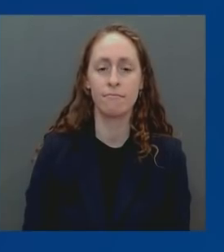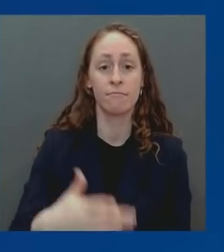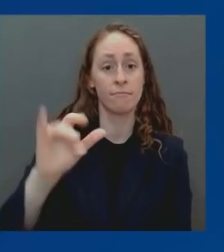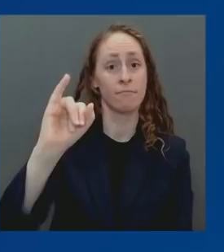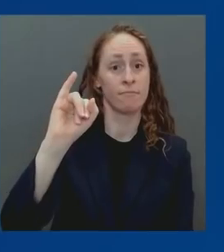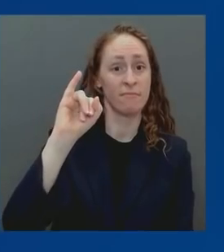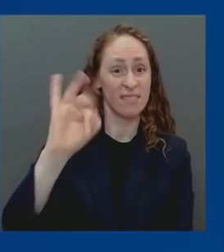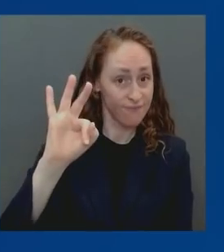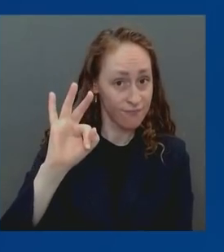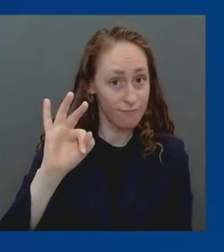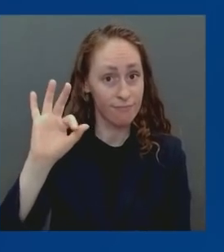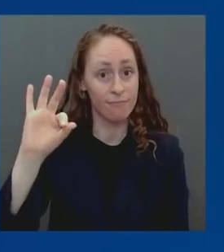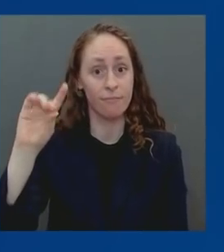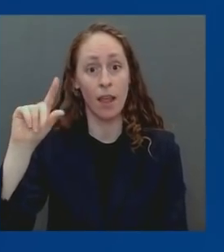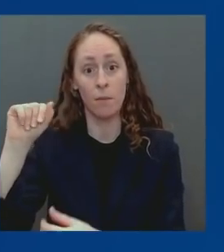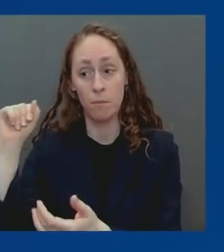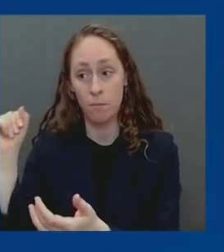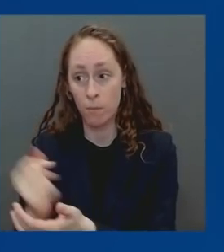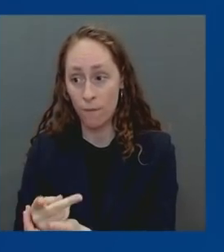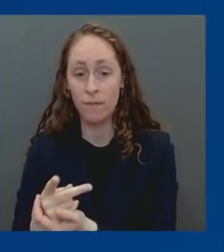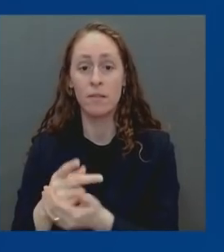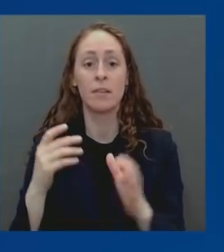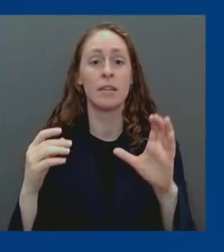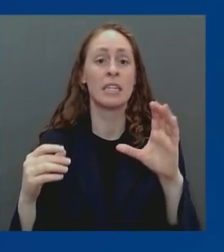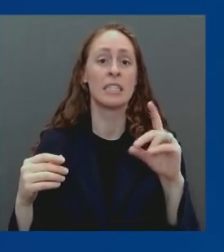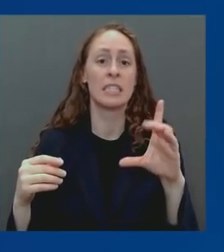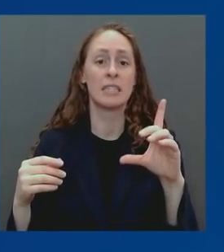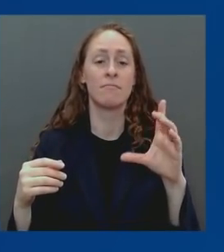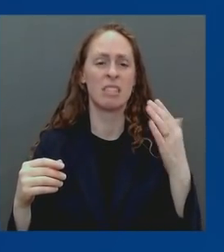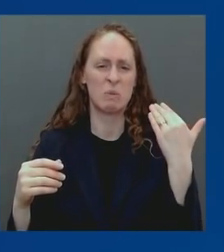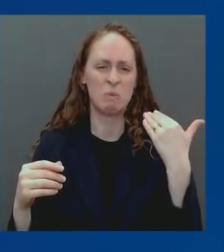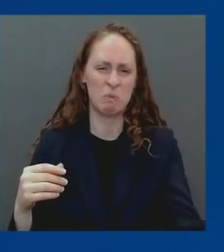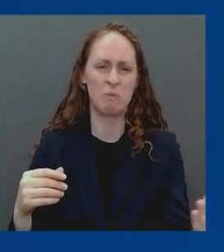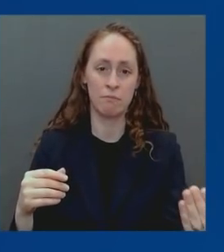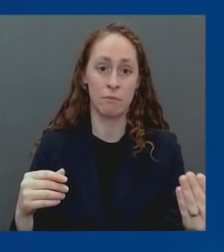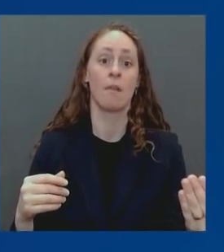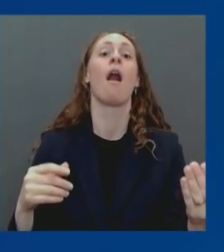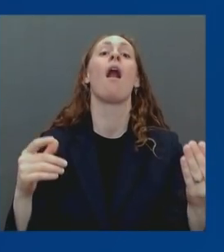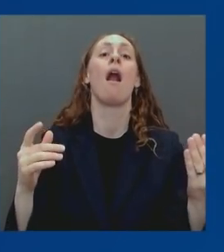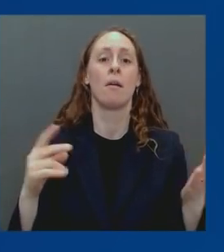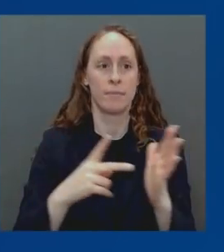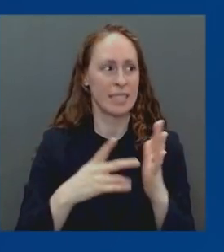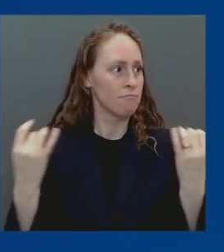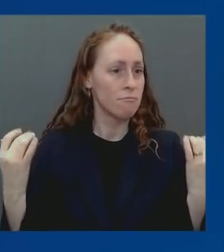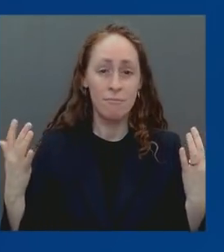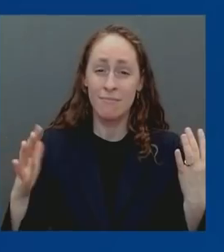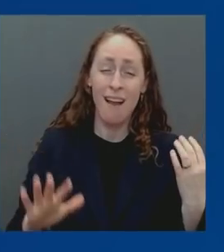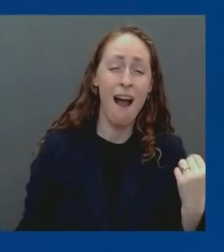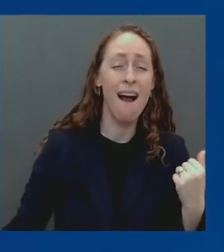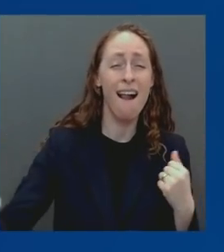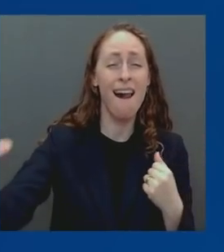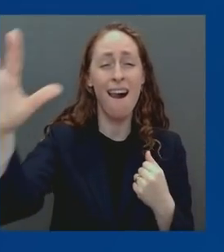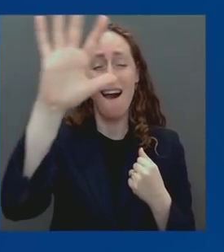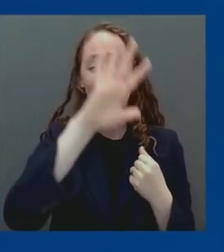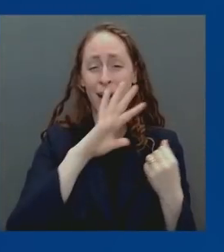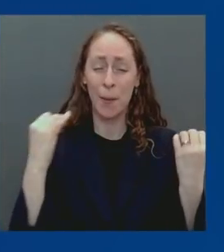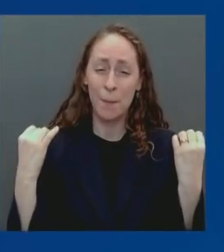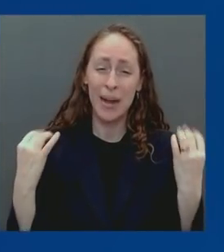will become eligible for protection from COVID-19. Before we open up for questions, I want to share how we're preparing now,